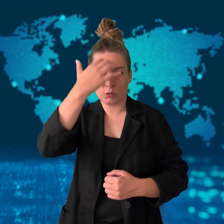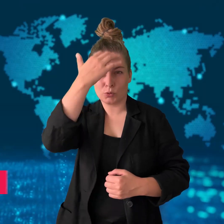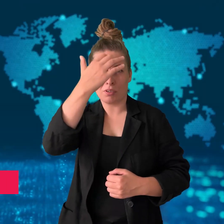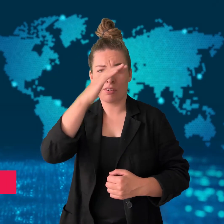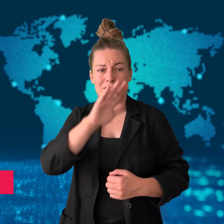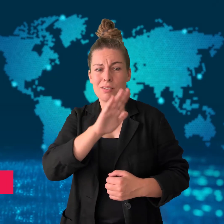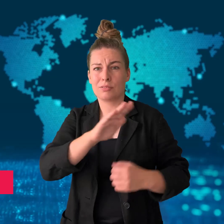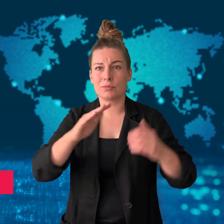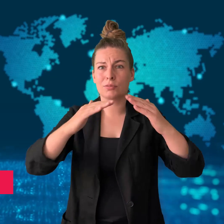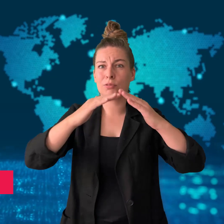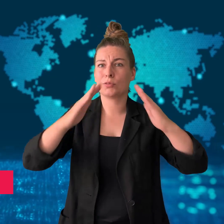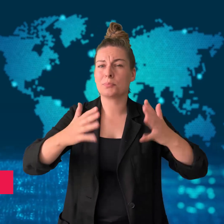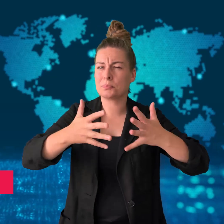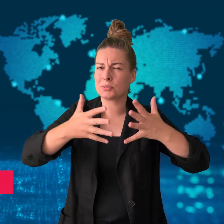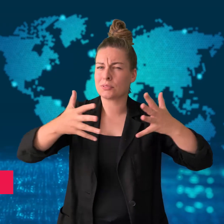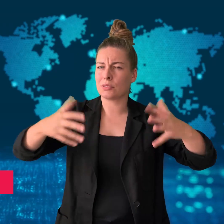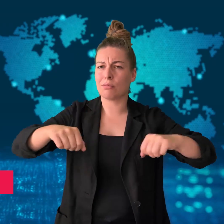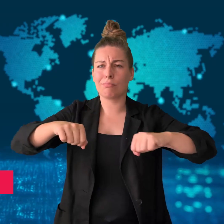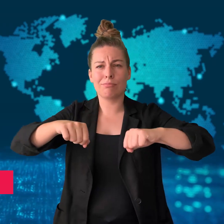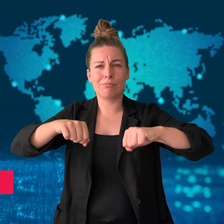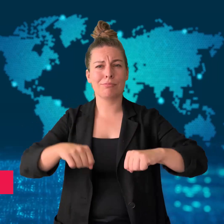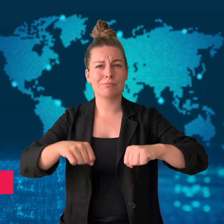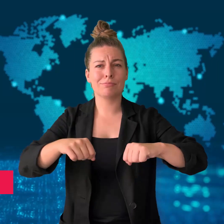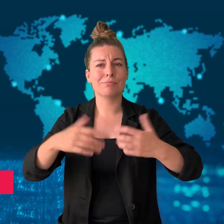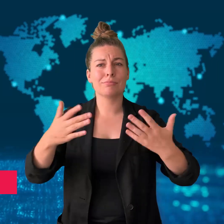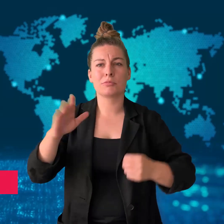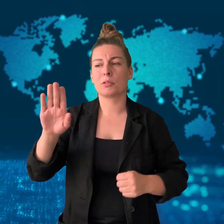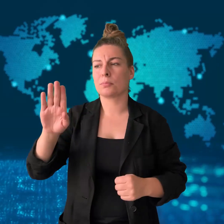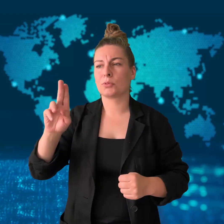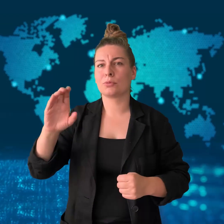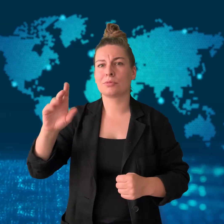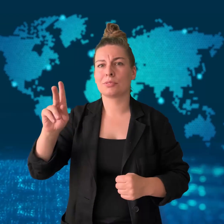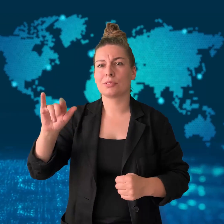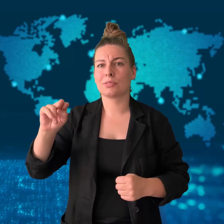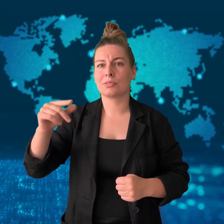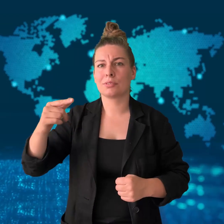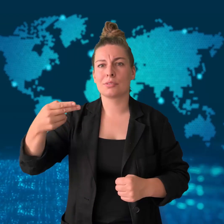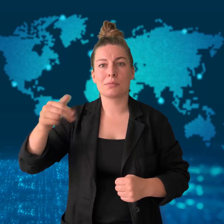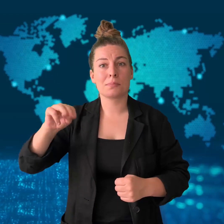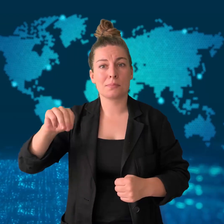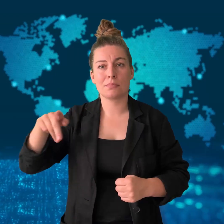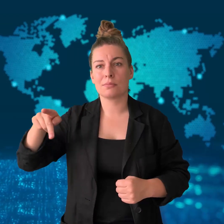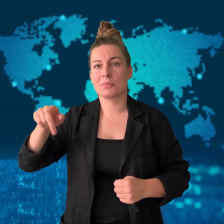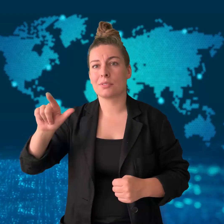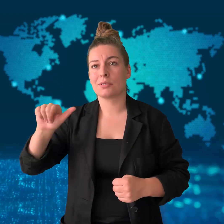[MONIKA]: Anti-monarchy protests took place inside of Buckingham Palace.